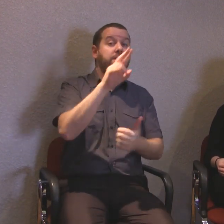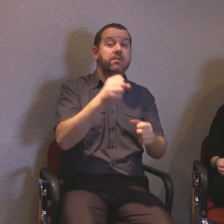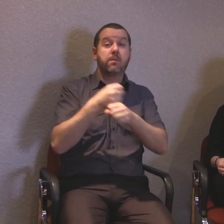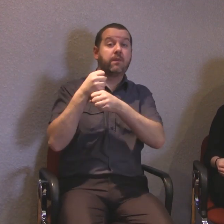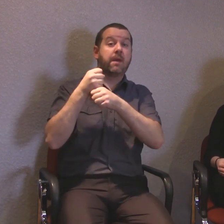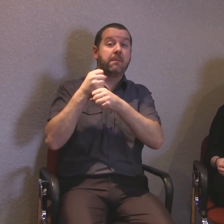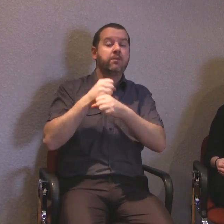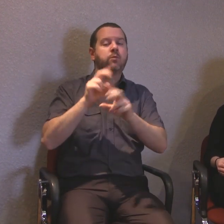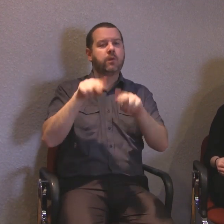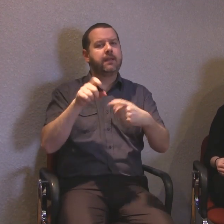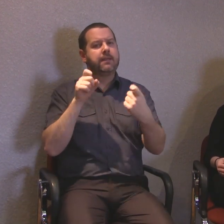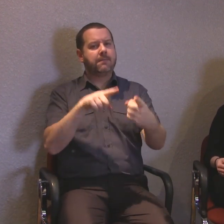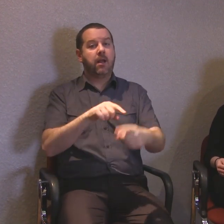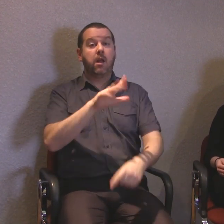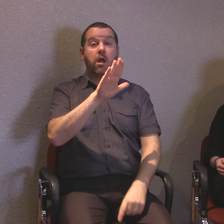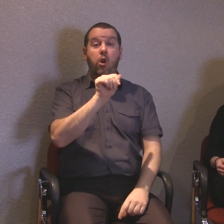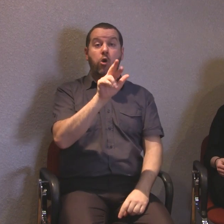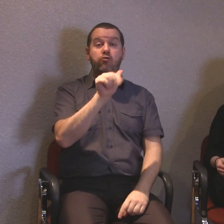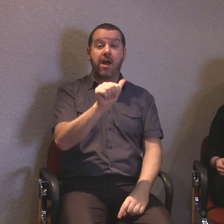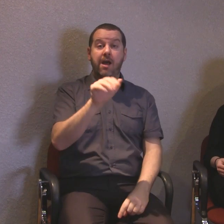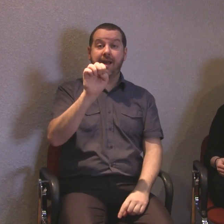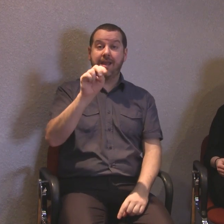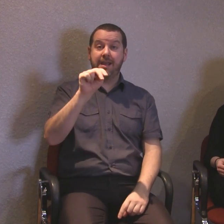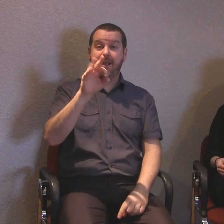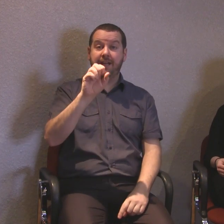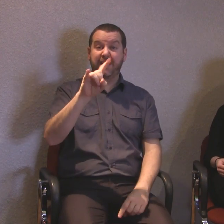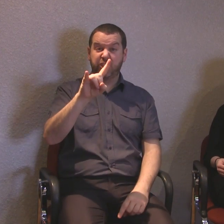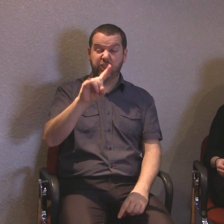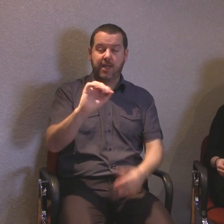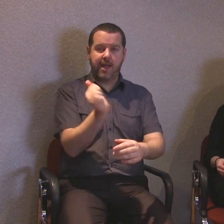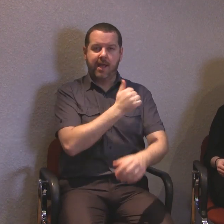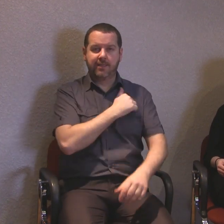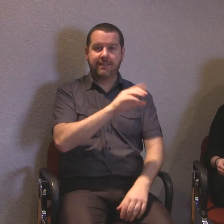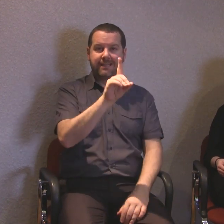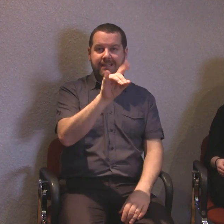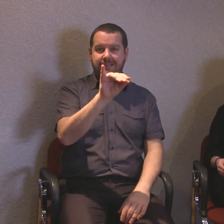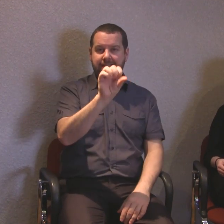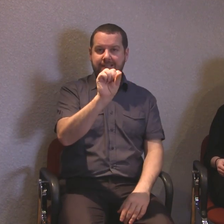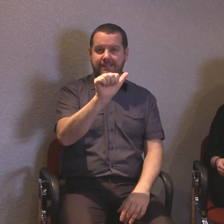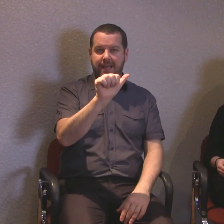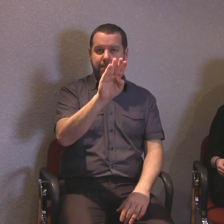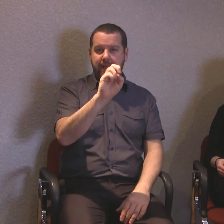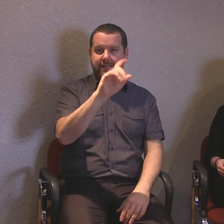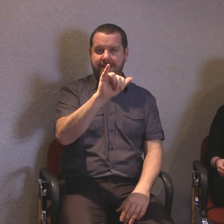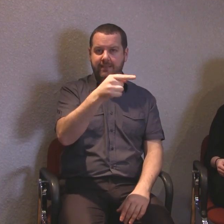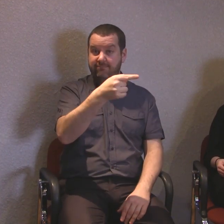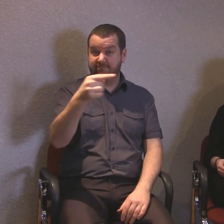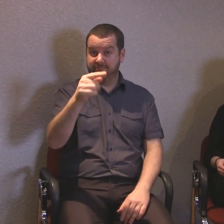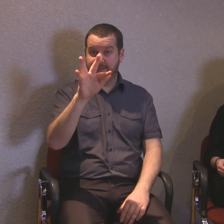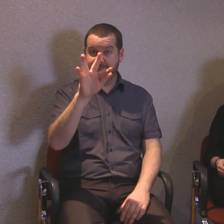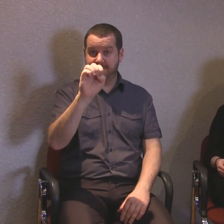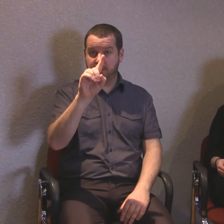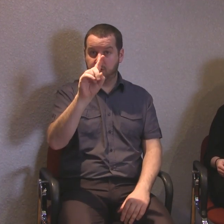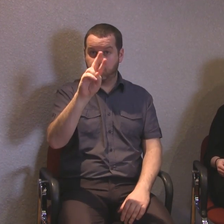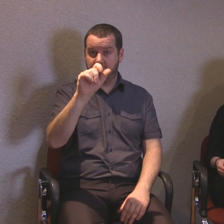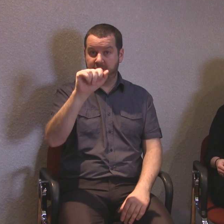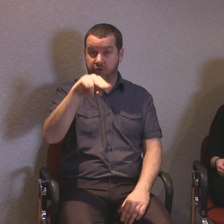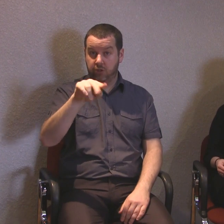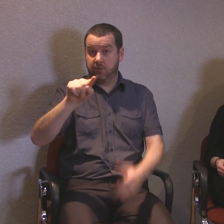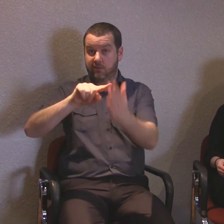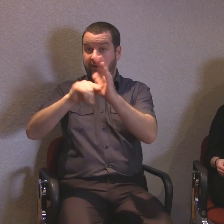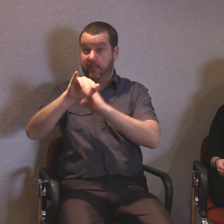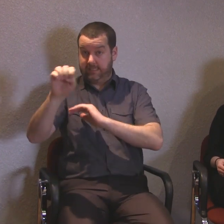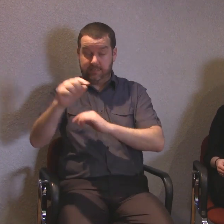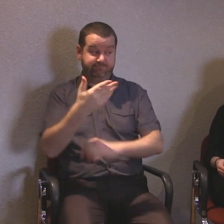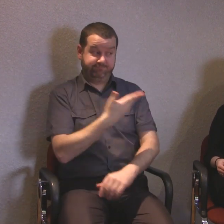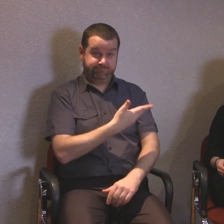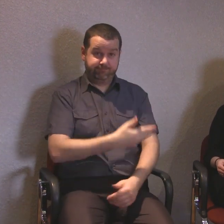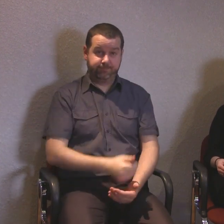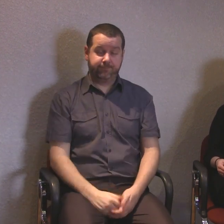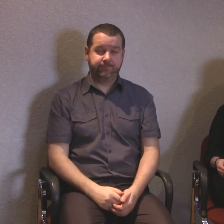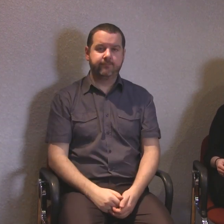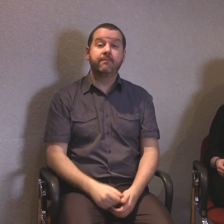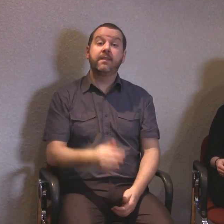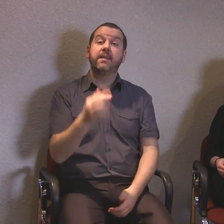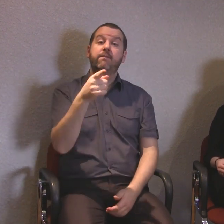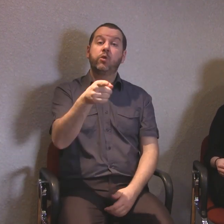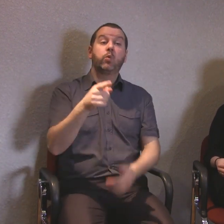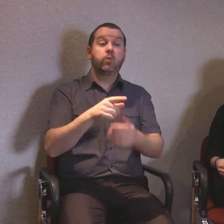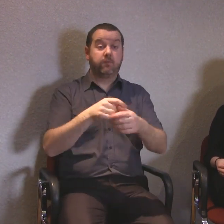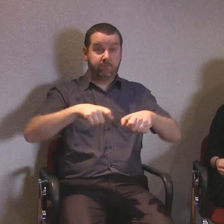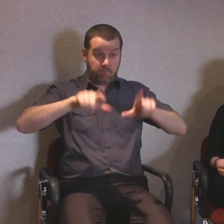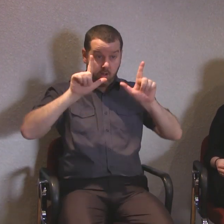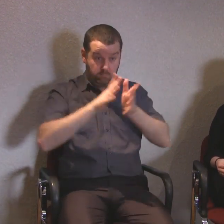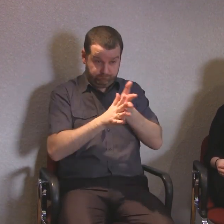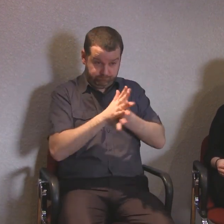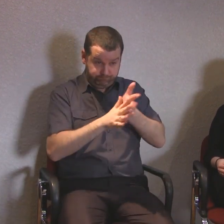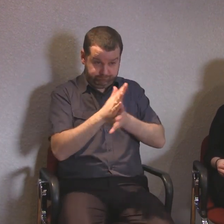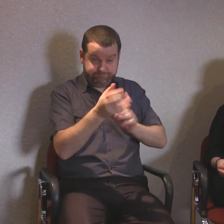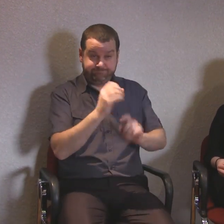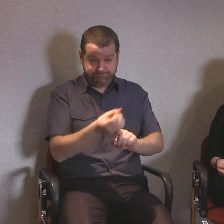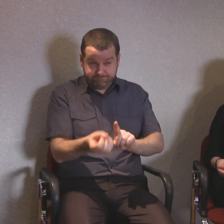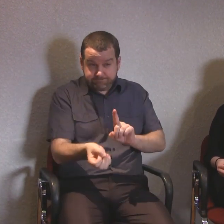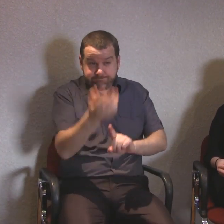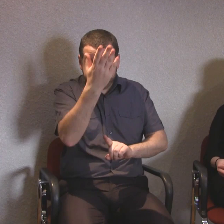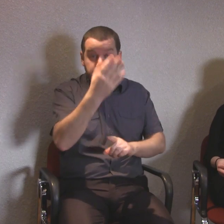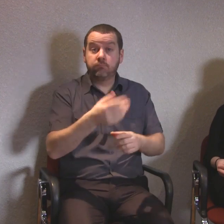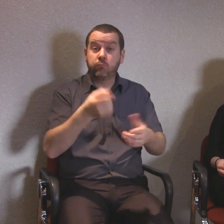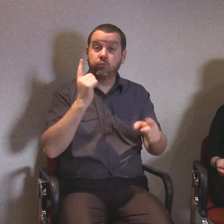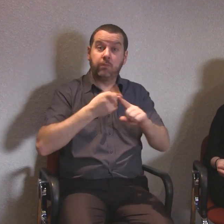You can email Laura English at lauraenglish@disability-federation.ie for more info. Blogs and video from the deaf community will be subtitled